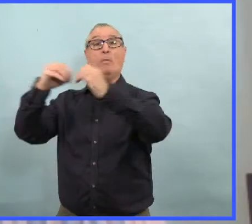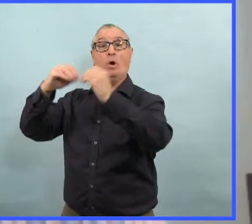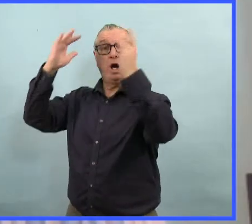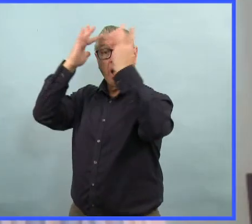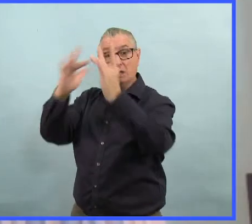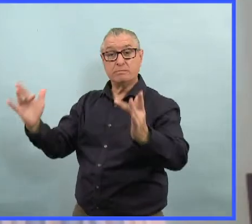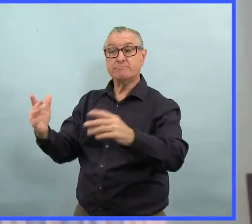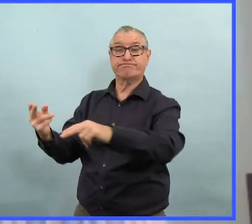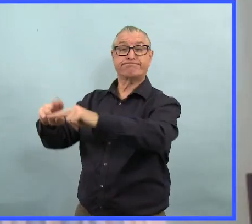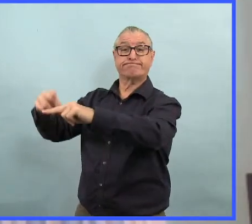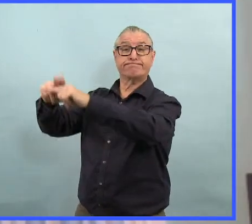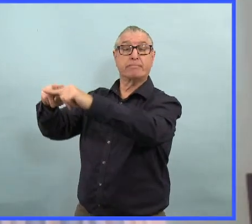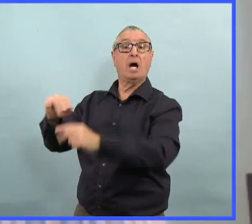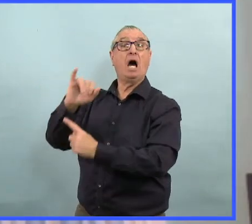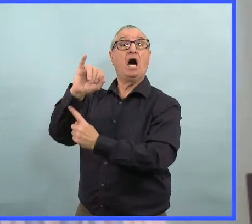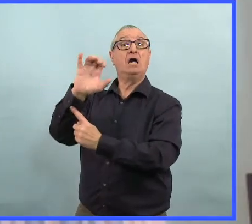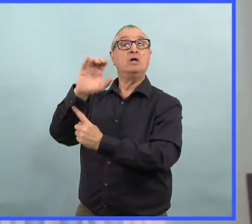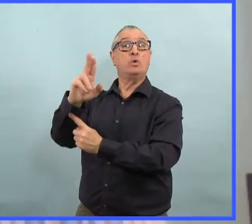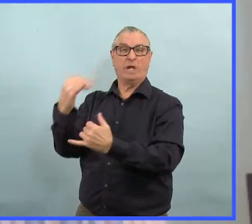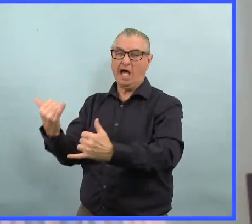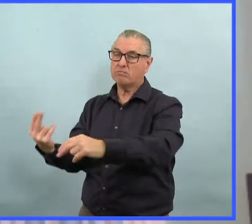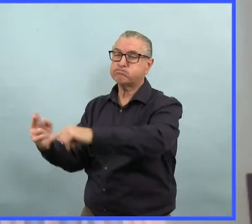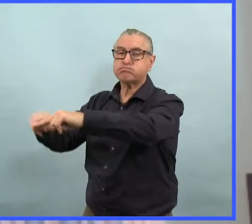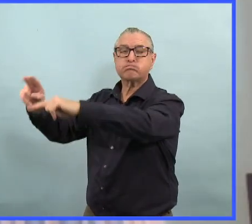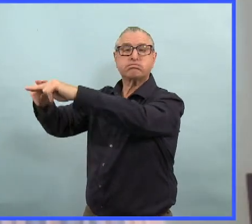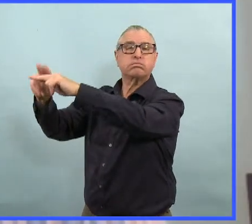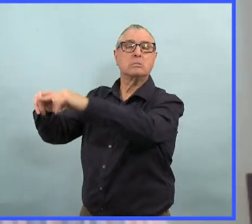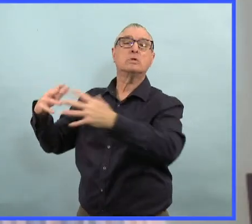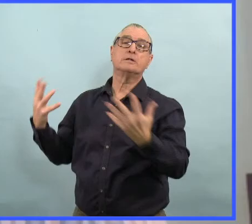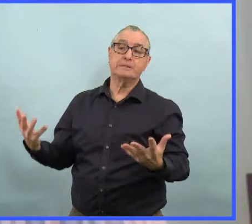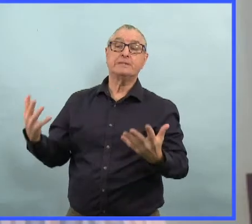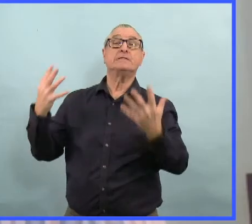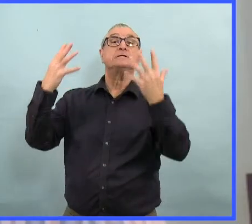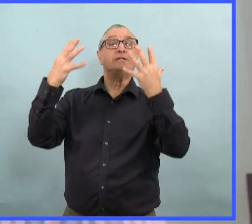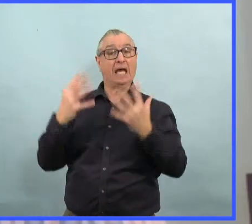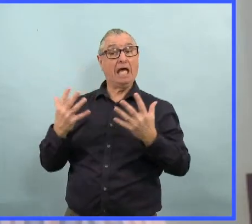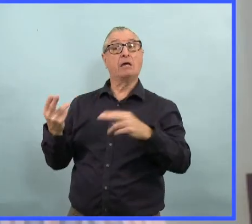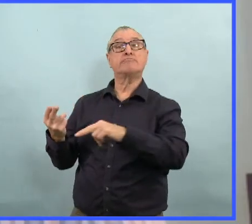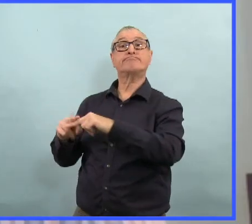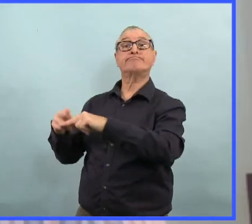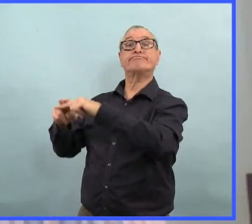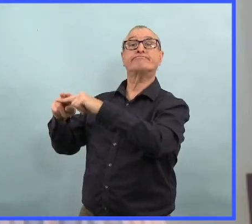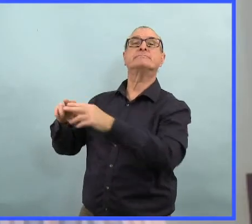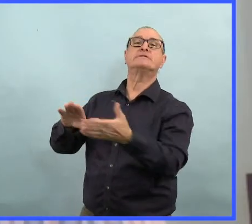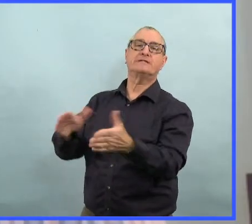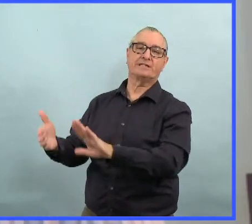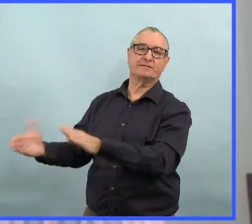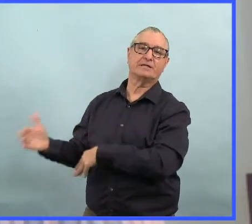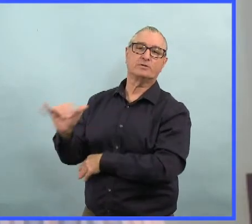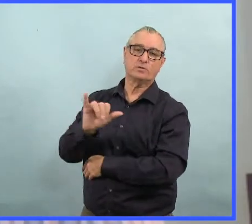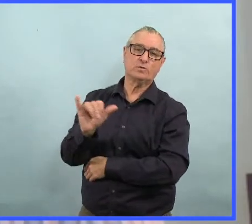review um those uh those reports now we do know that there's a lot of uh transmission